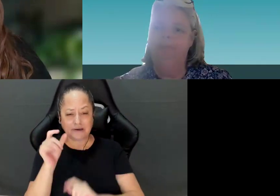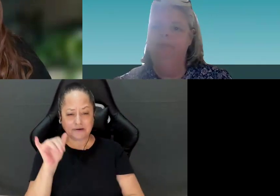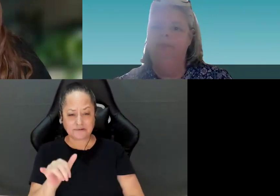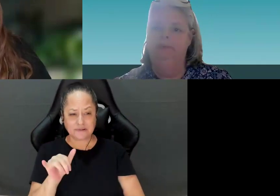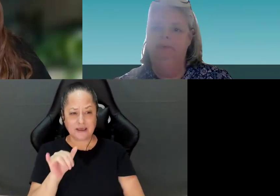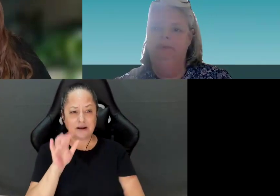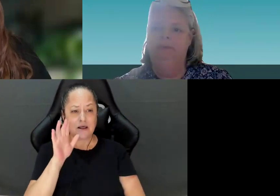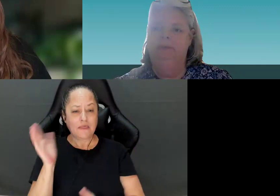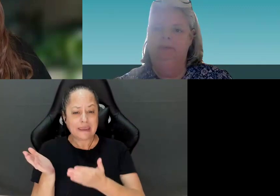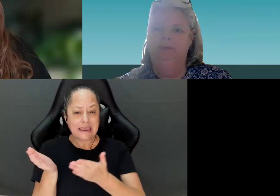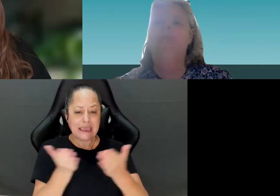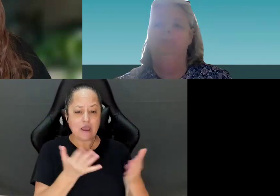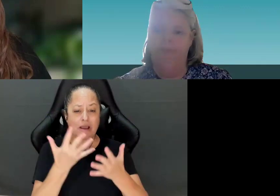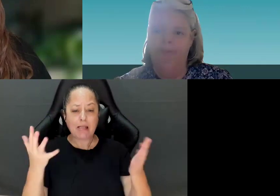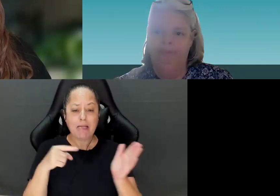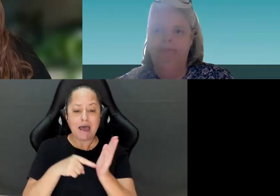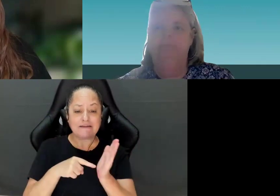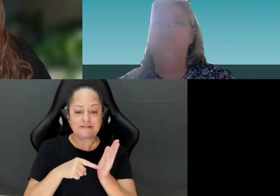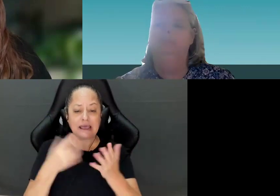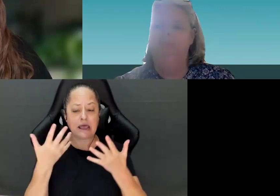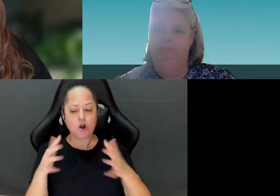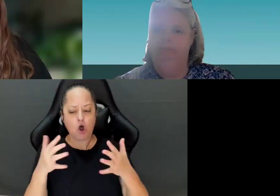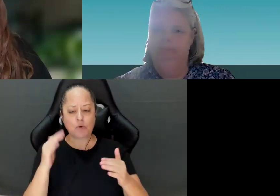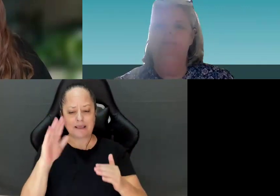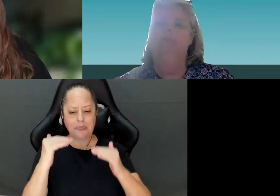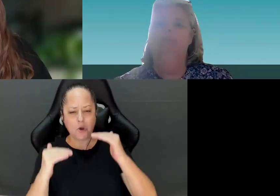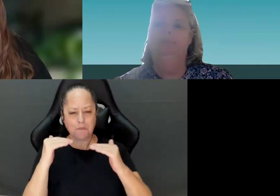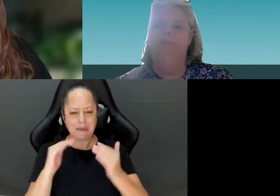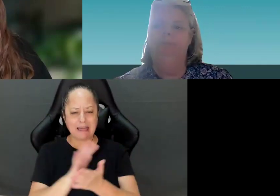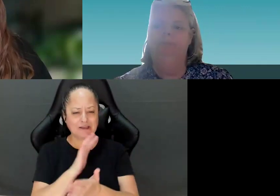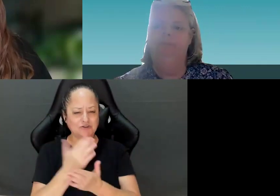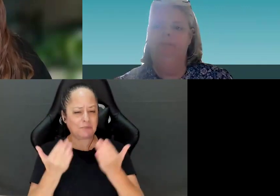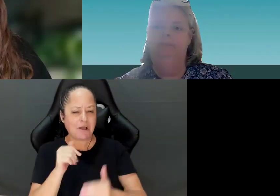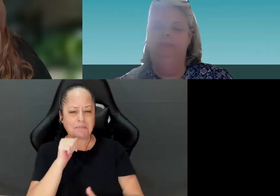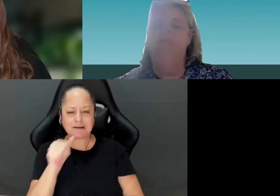are carrying a lot of debt already on their balance sheet, probably not going to want